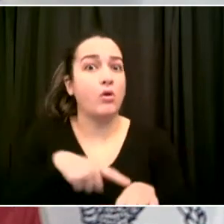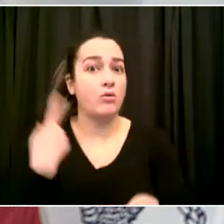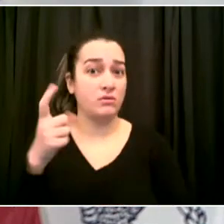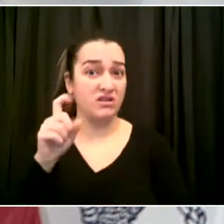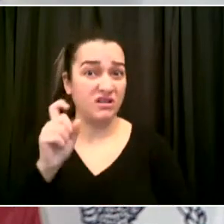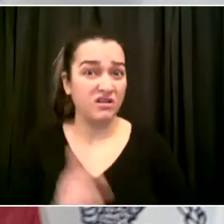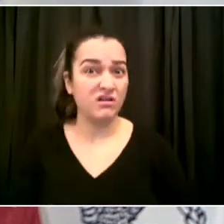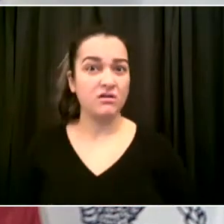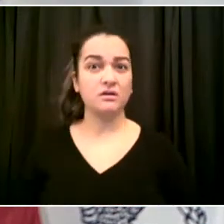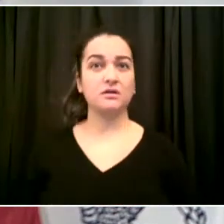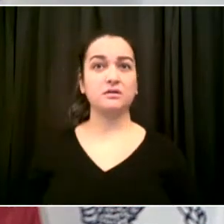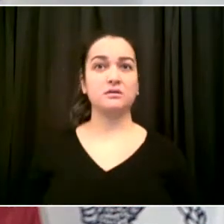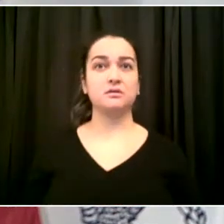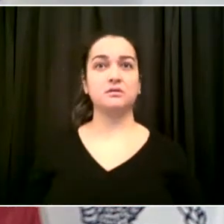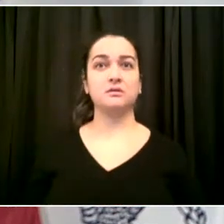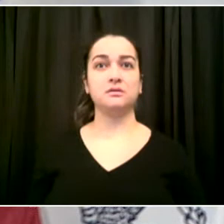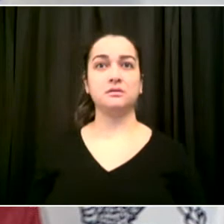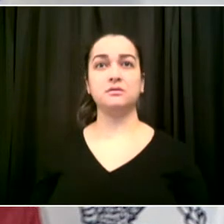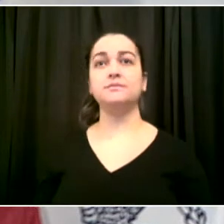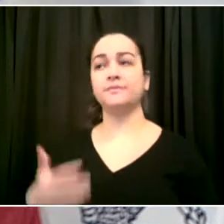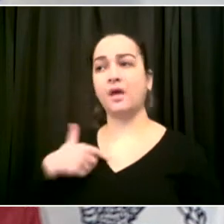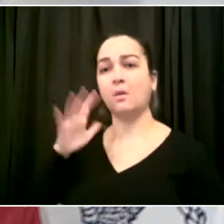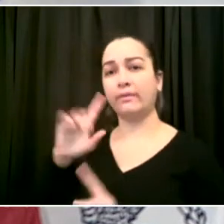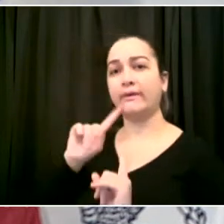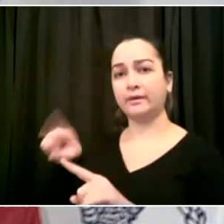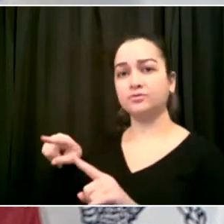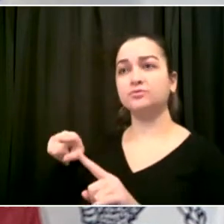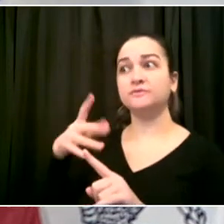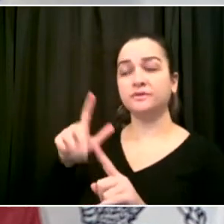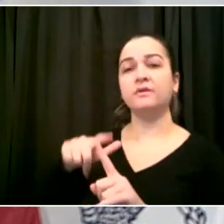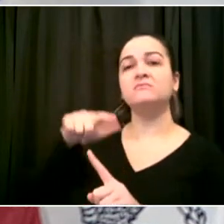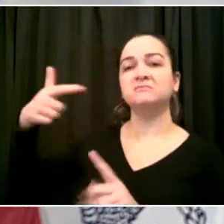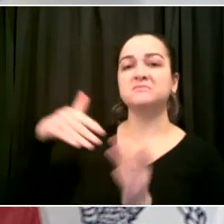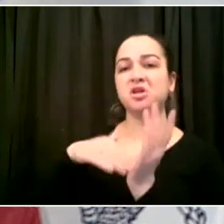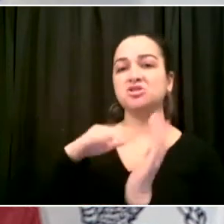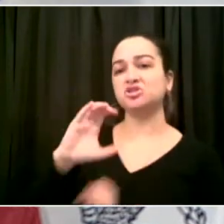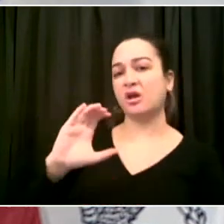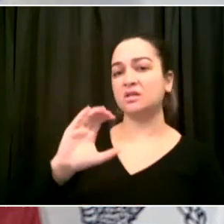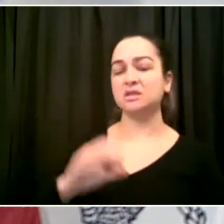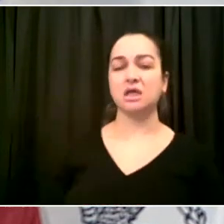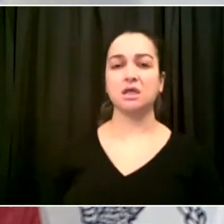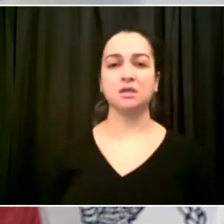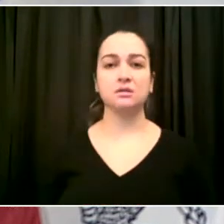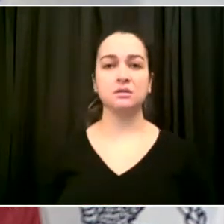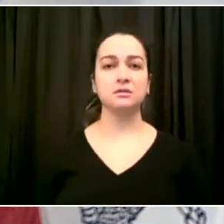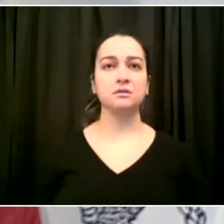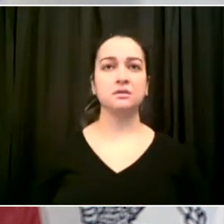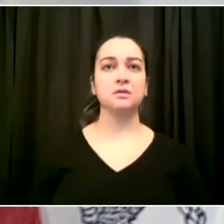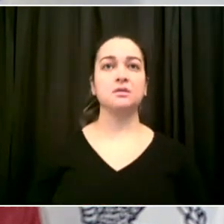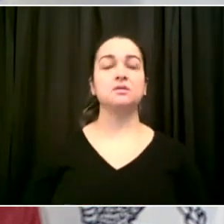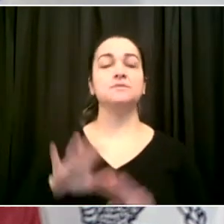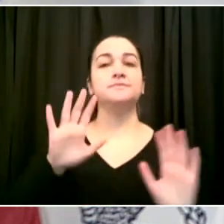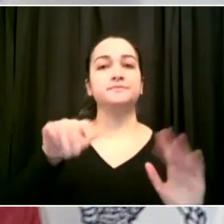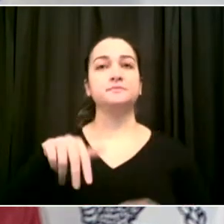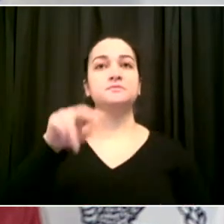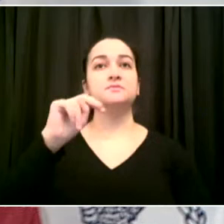CHOKSHI.